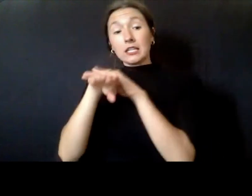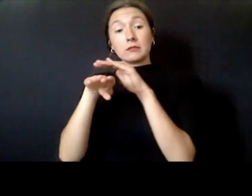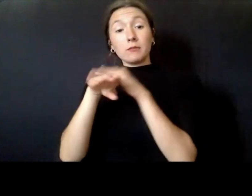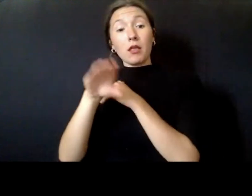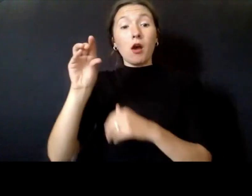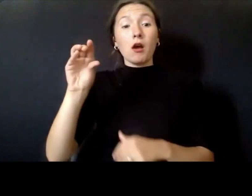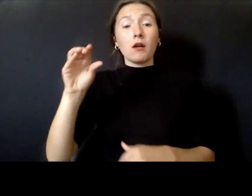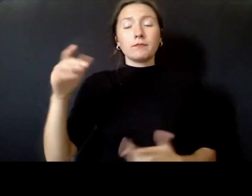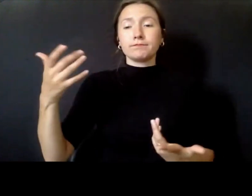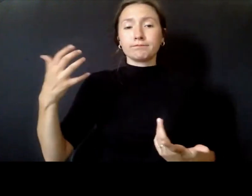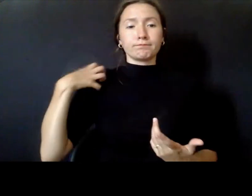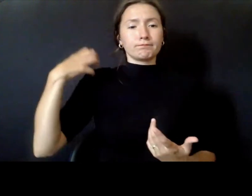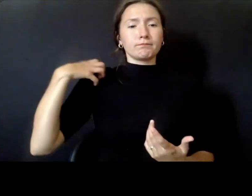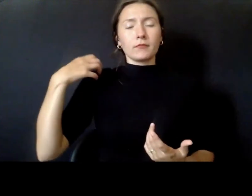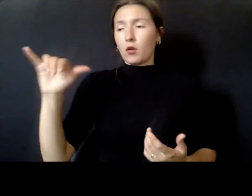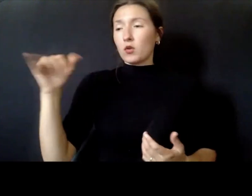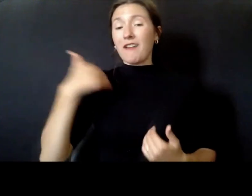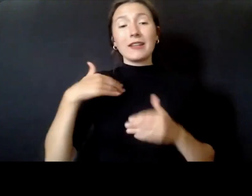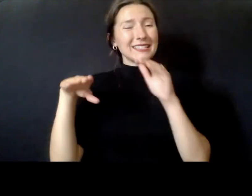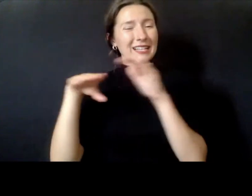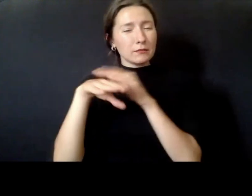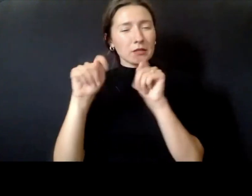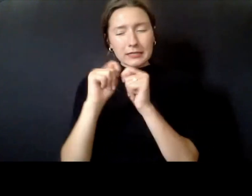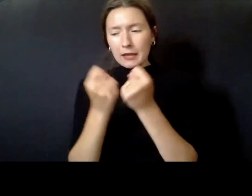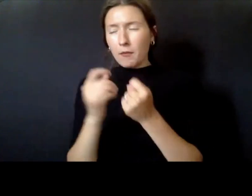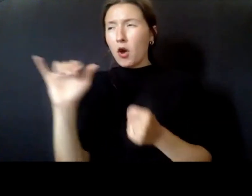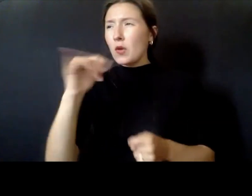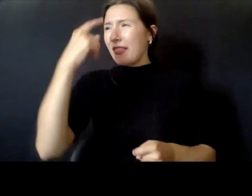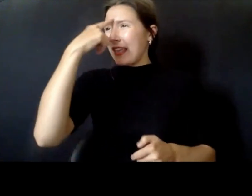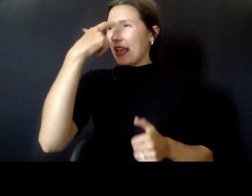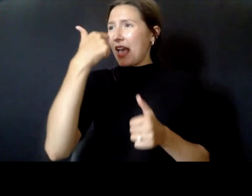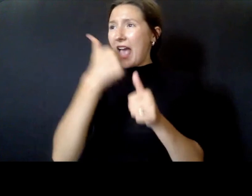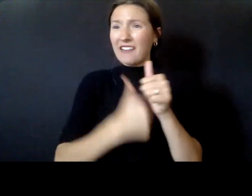every other team that they have and um and then they also have an accessibility summit